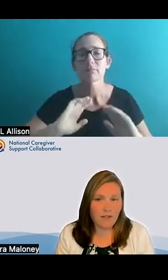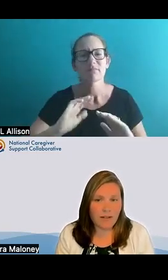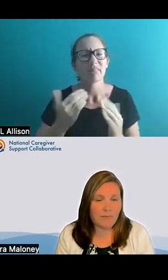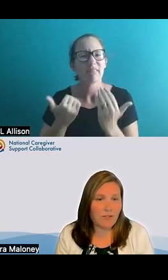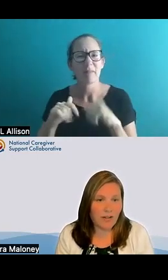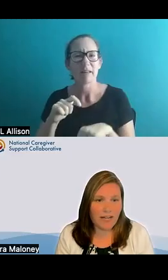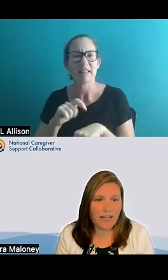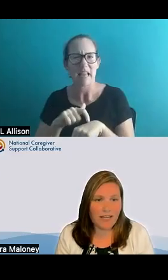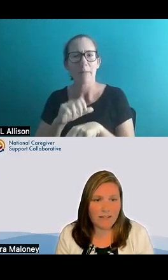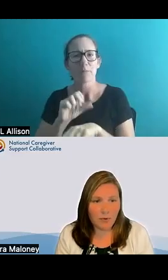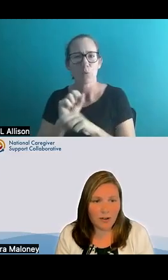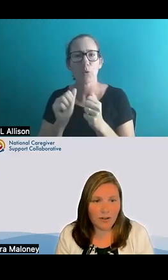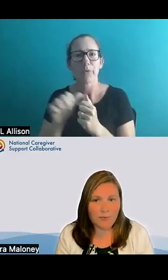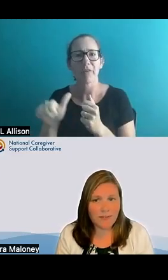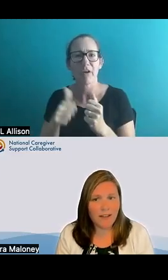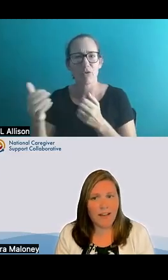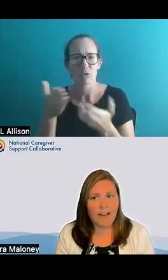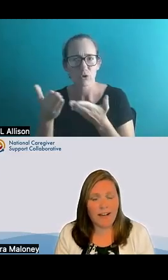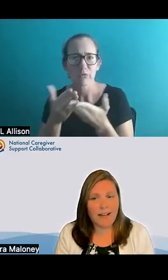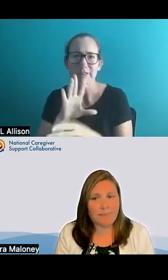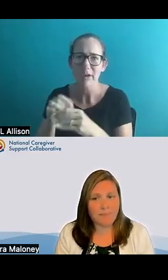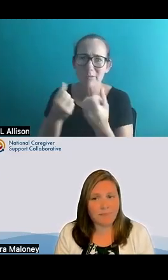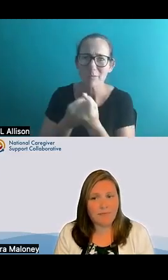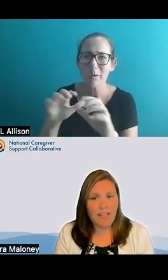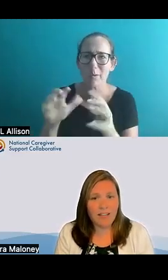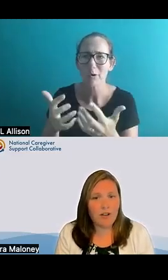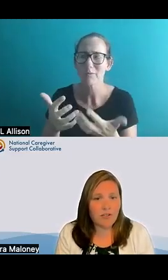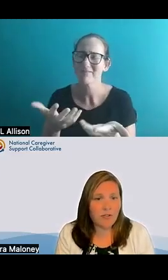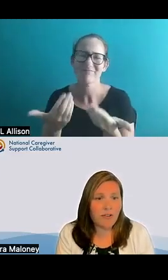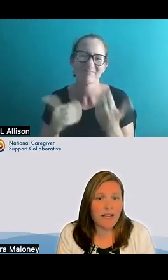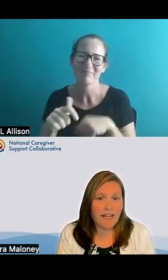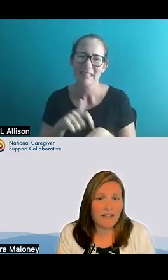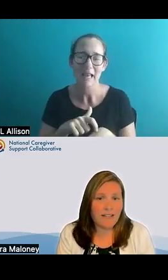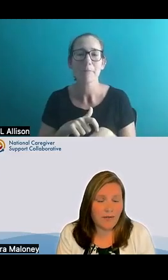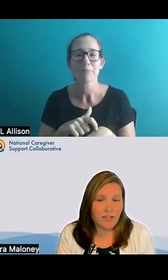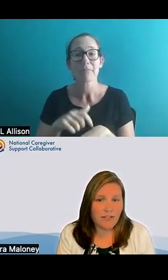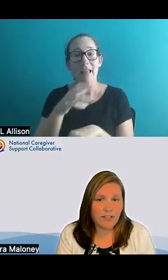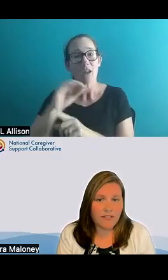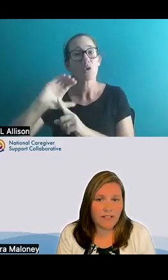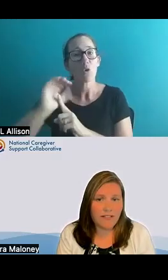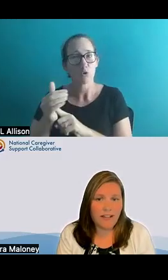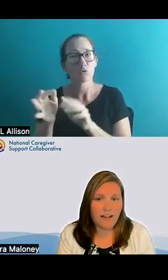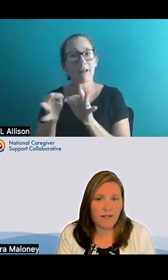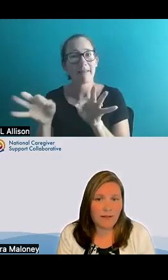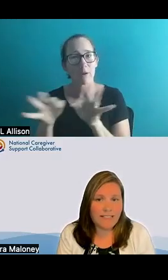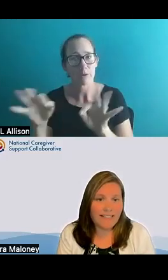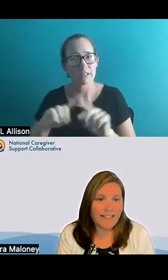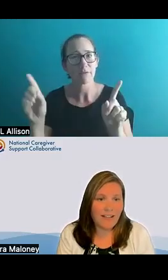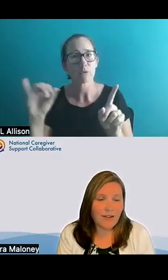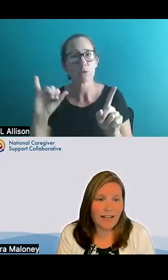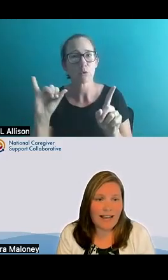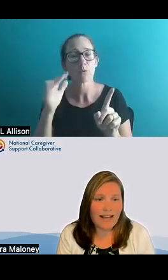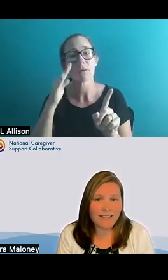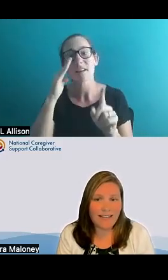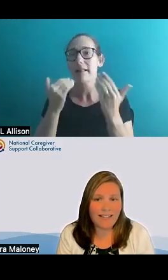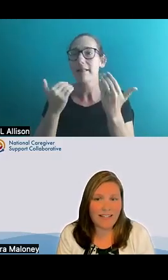respite training and support groups. Cultural and language differences, limited internet access and